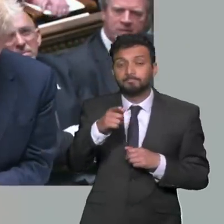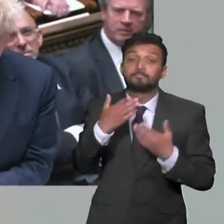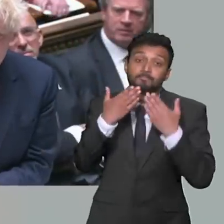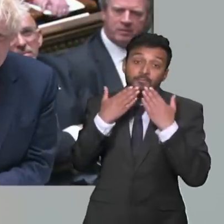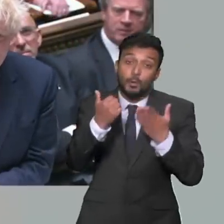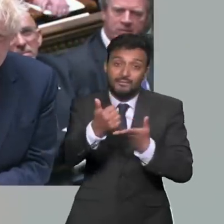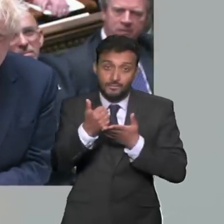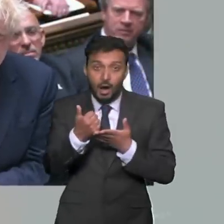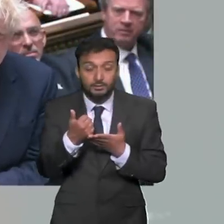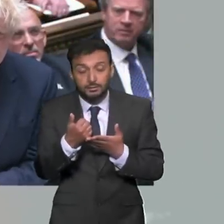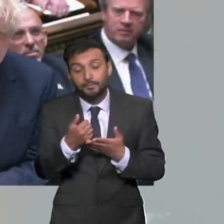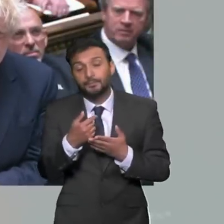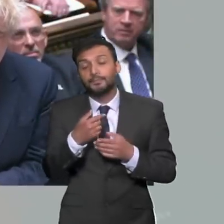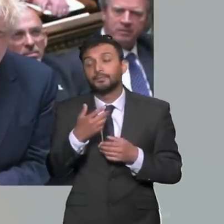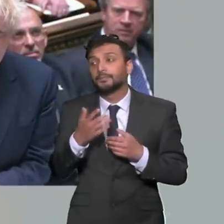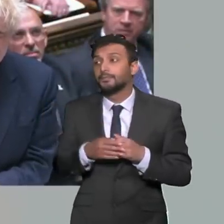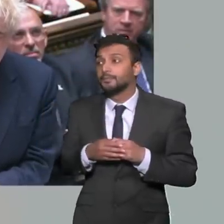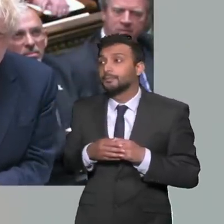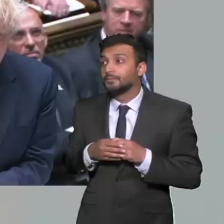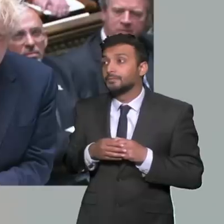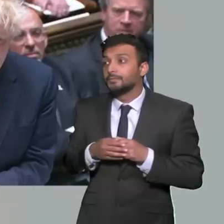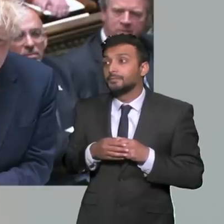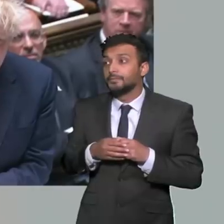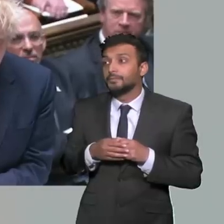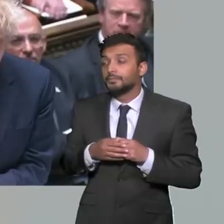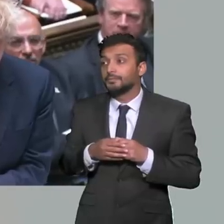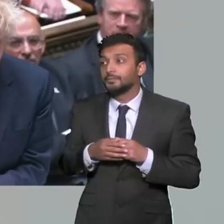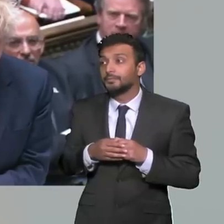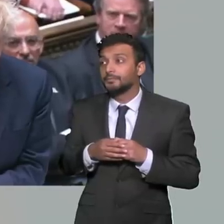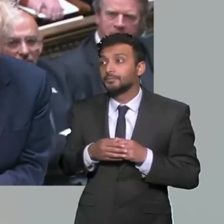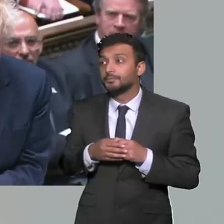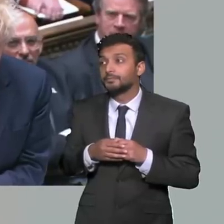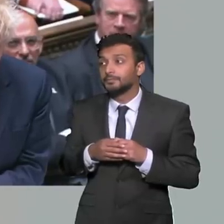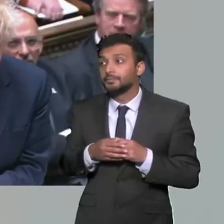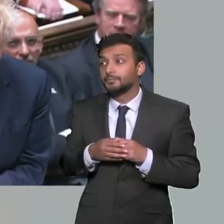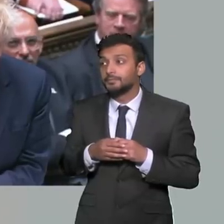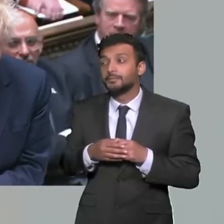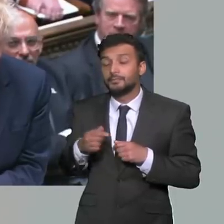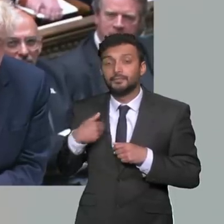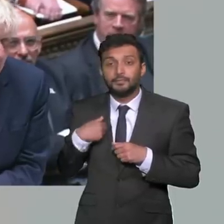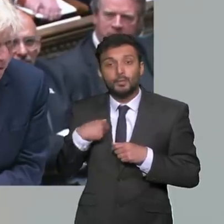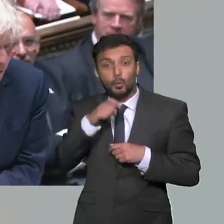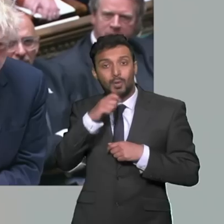I am sure he will take with his customary length, to debate that matter in the course